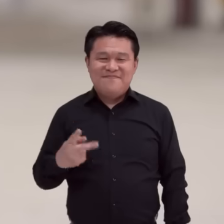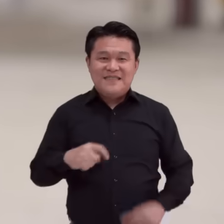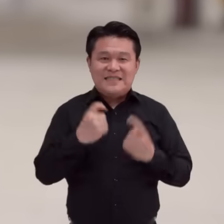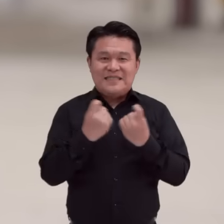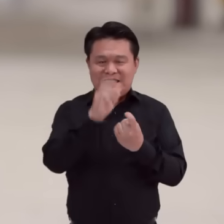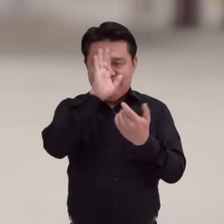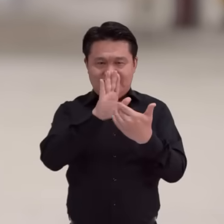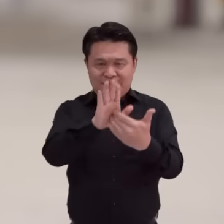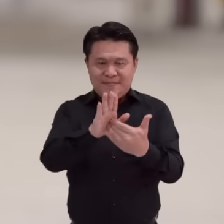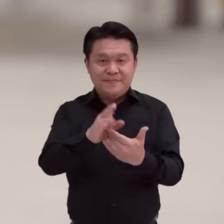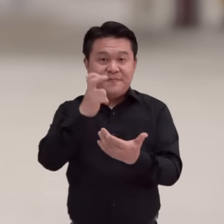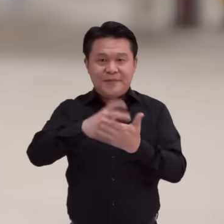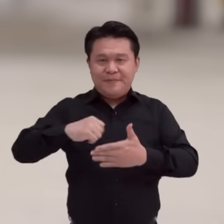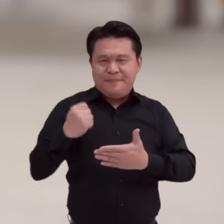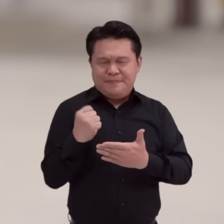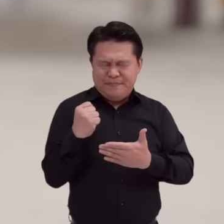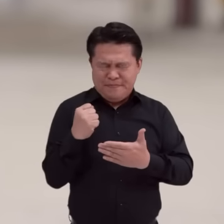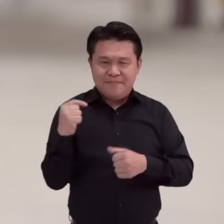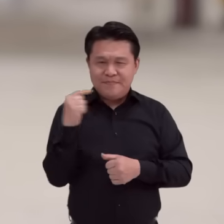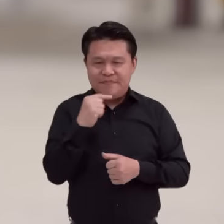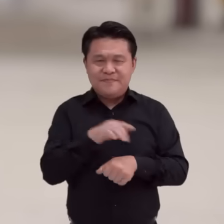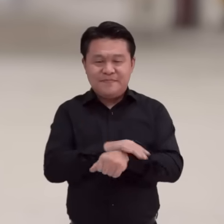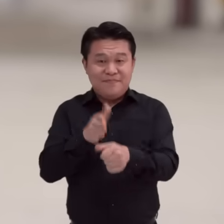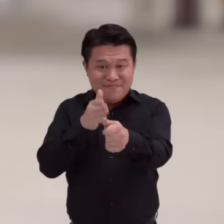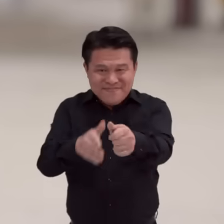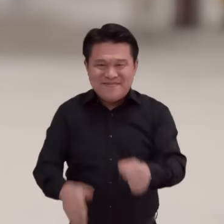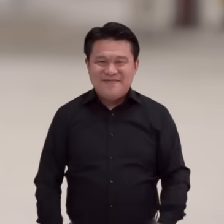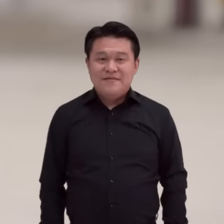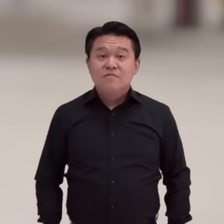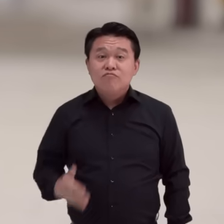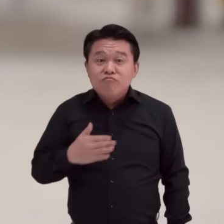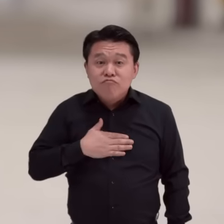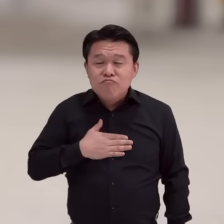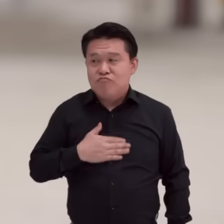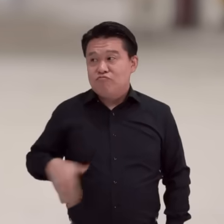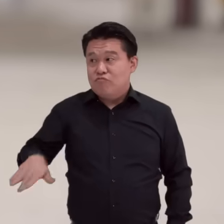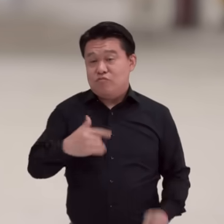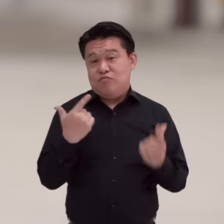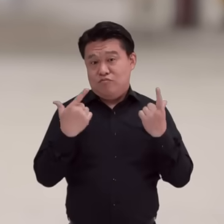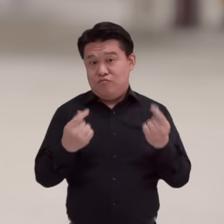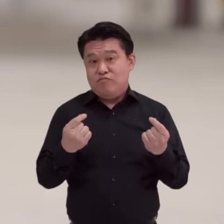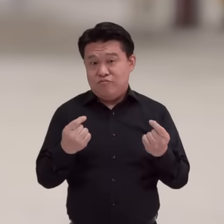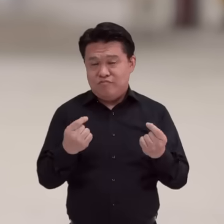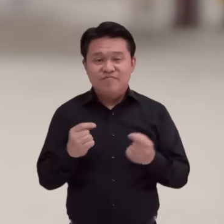I hope everyone continues to maintain their hygiene and practice proper social distancing. We are also doing our best we can to do so